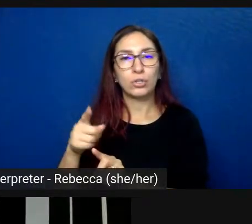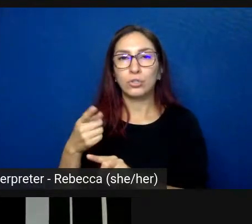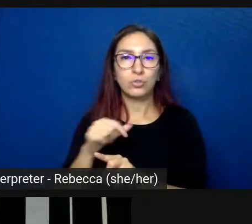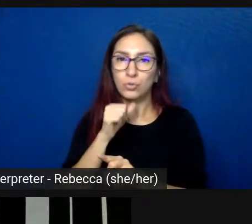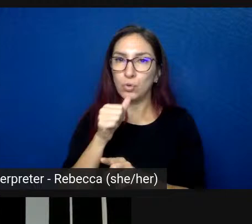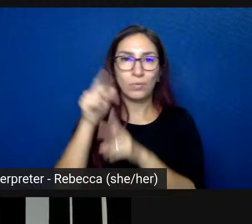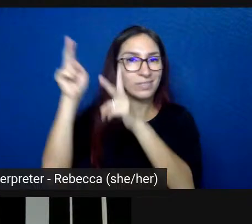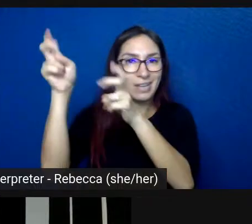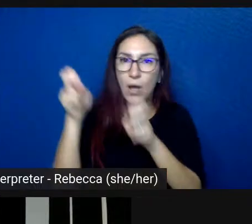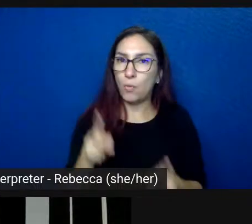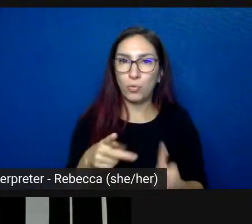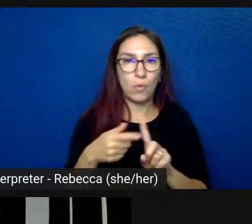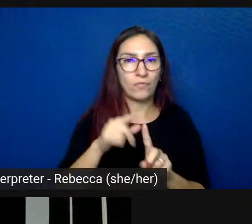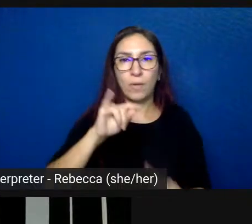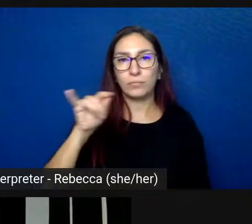Links to the page of the author.